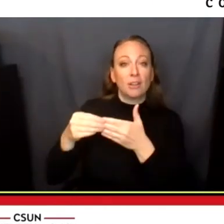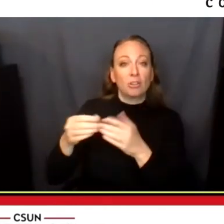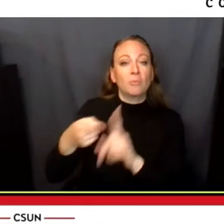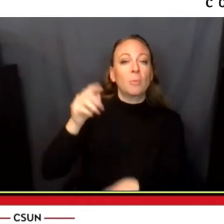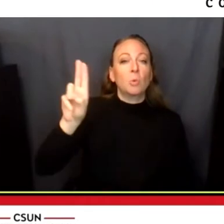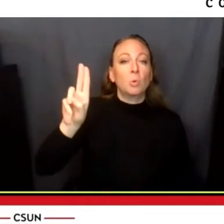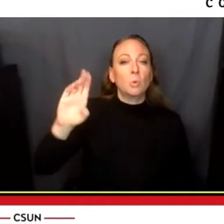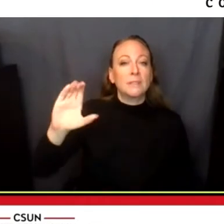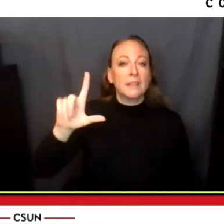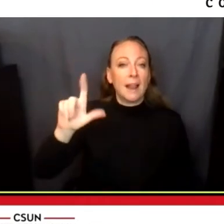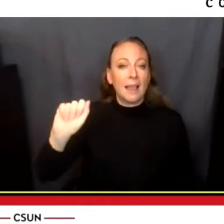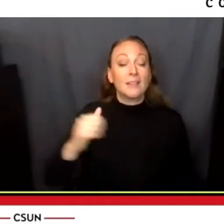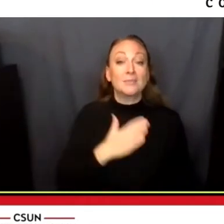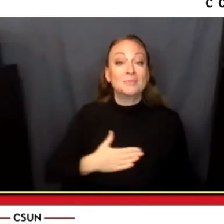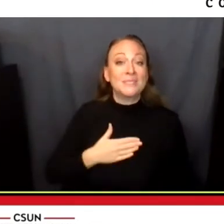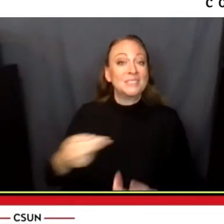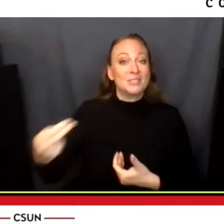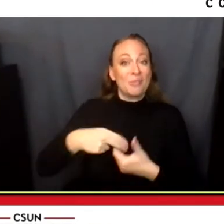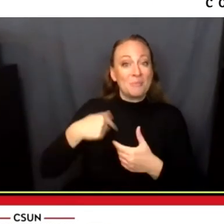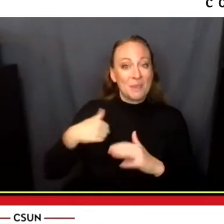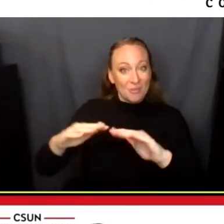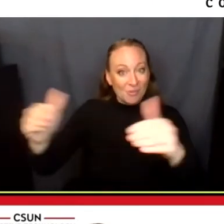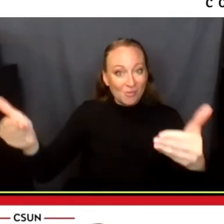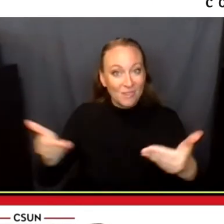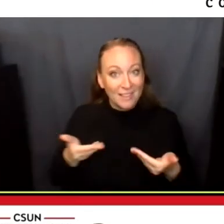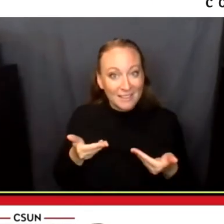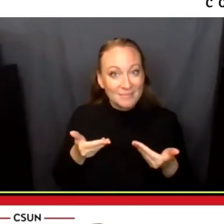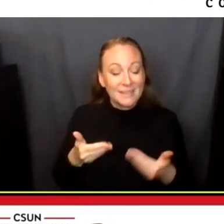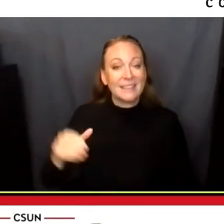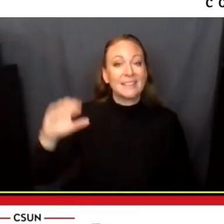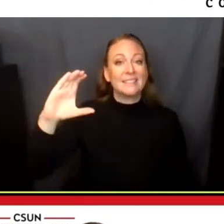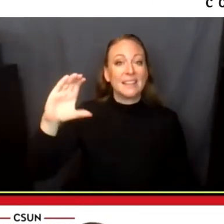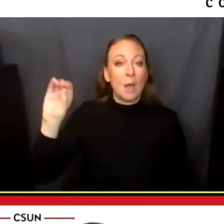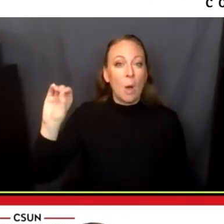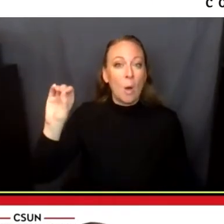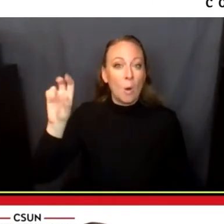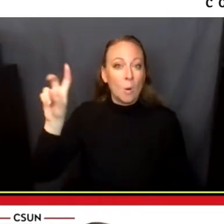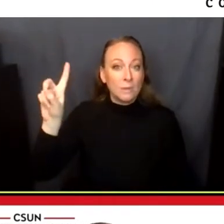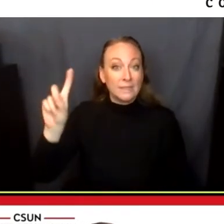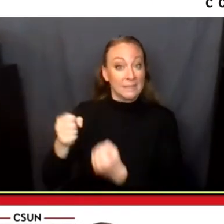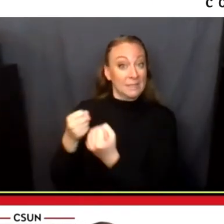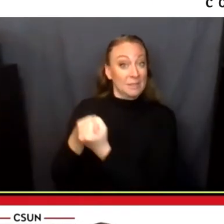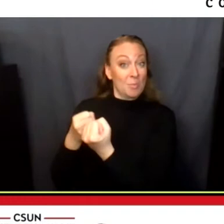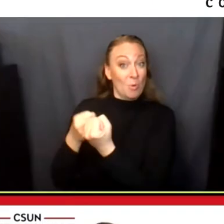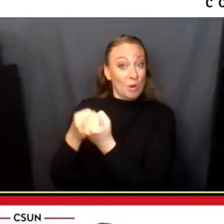So please join me in welcoming the COD Supporter in Chief, Dr. William Watkins.